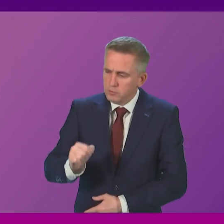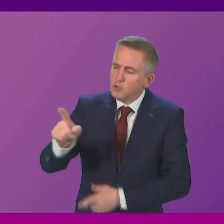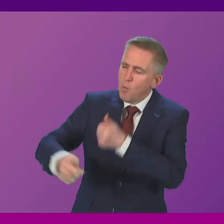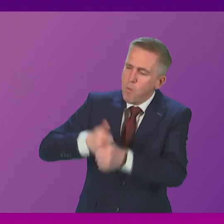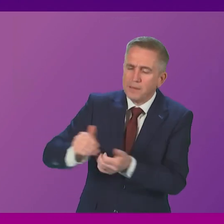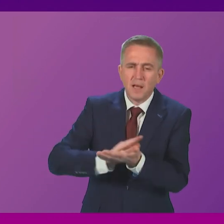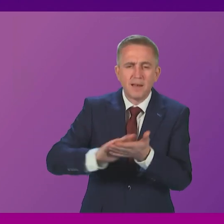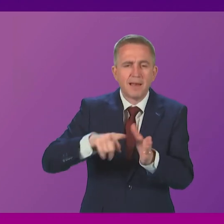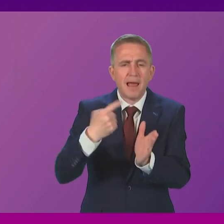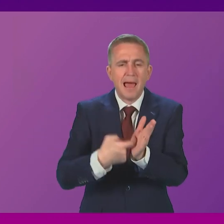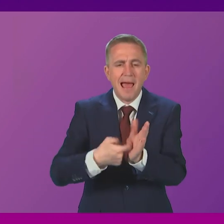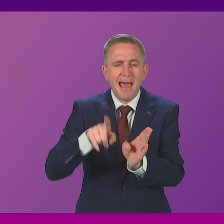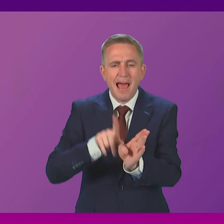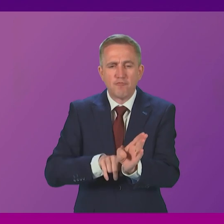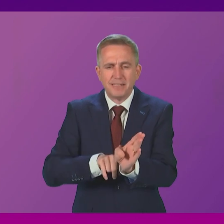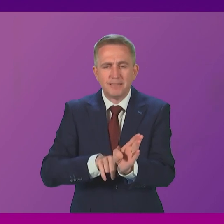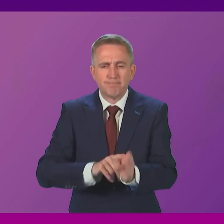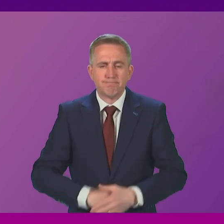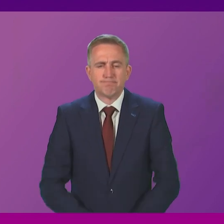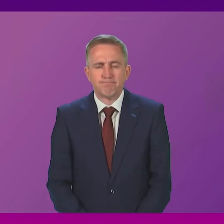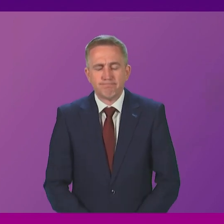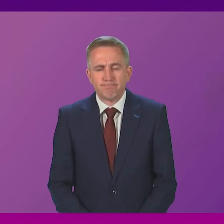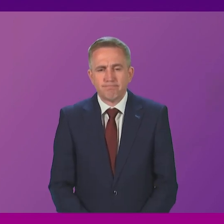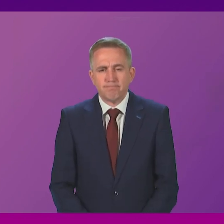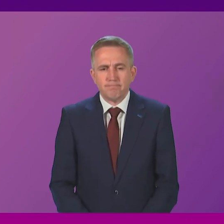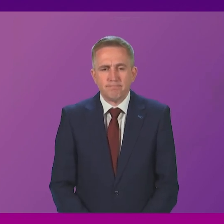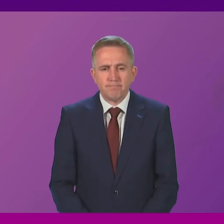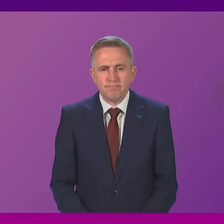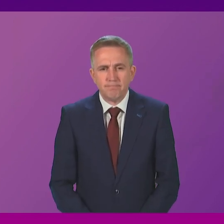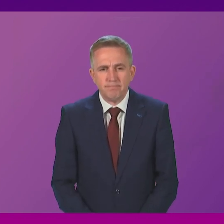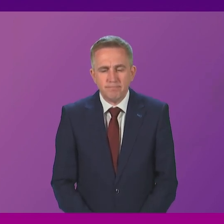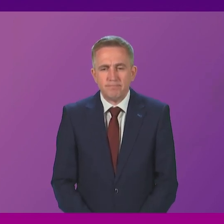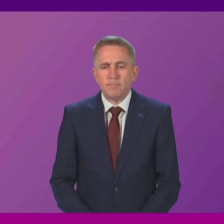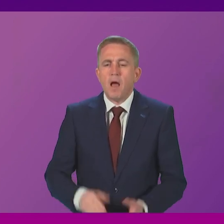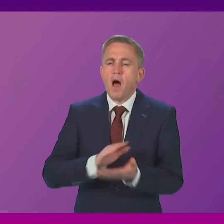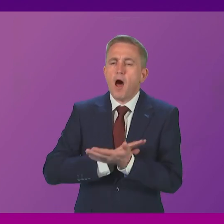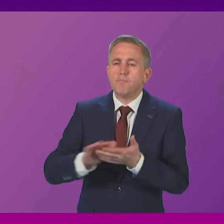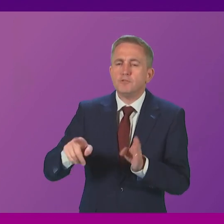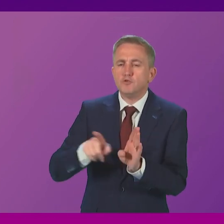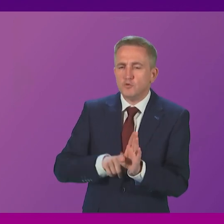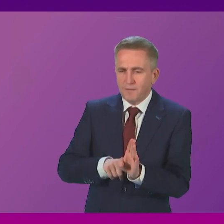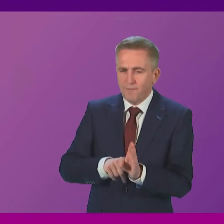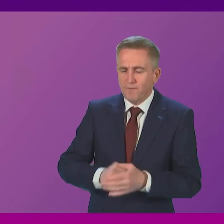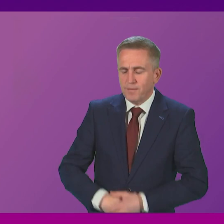Well done, Harry.